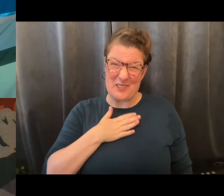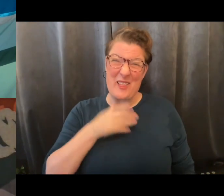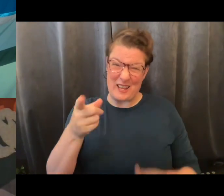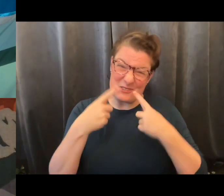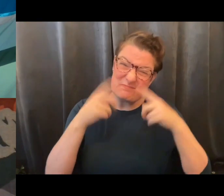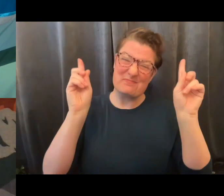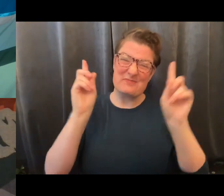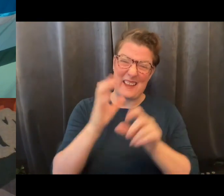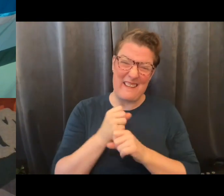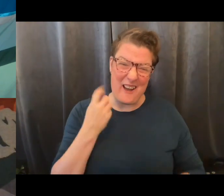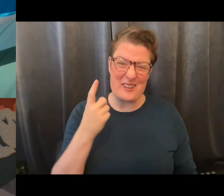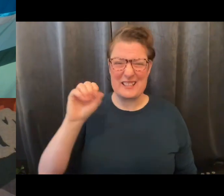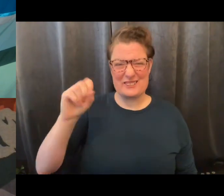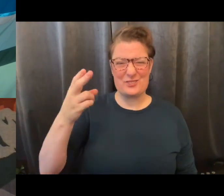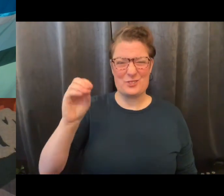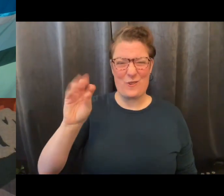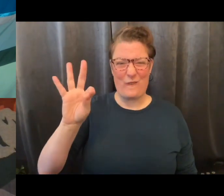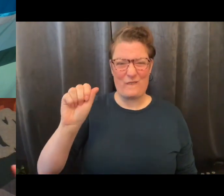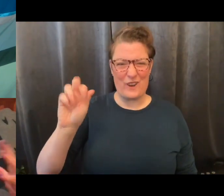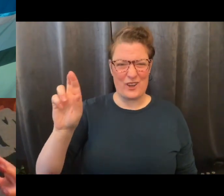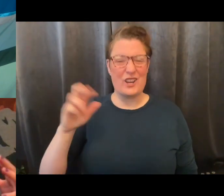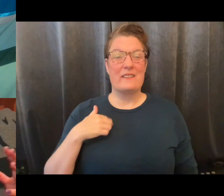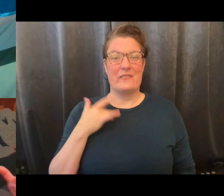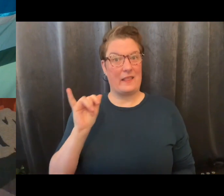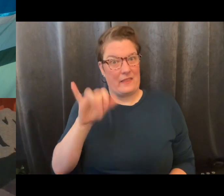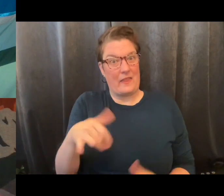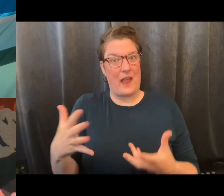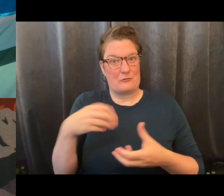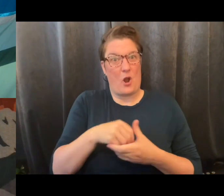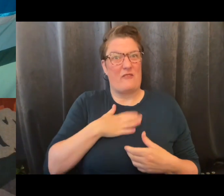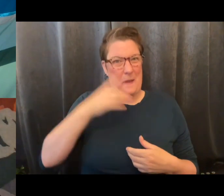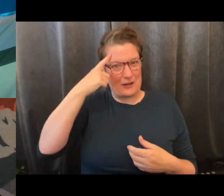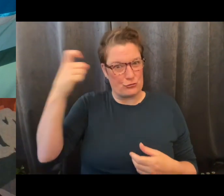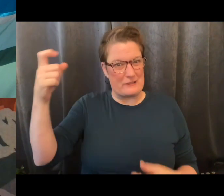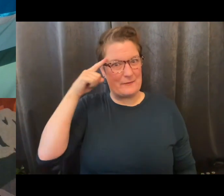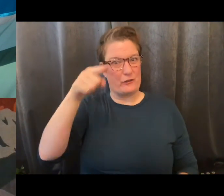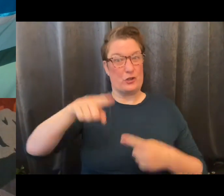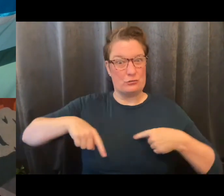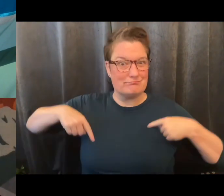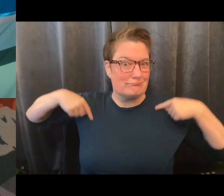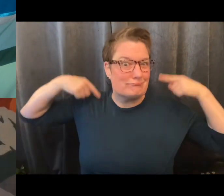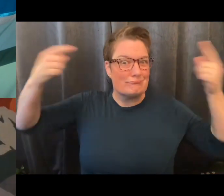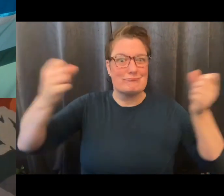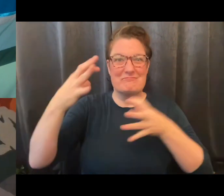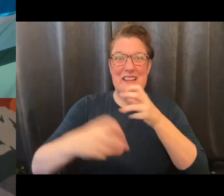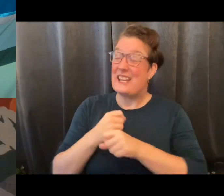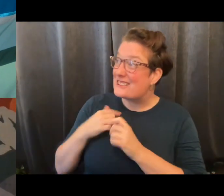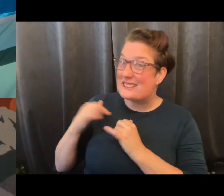I feel like that's been like part of my dream for you for so many years. So Rebekah: same Nomy: I feel like it like, I know.